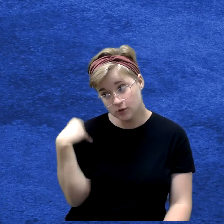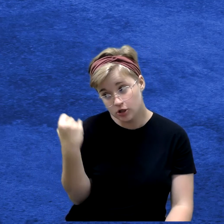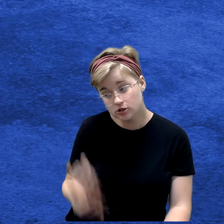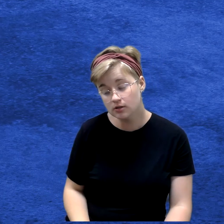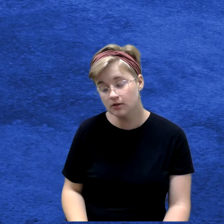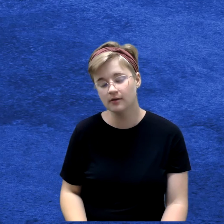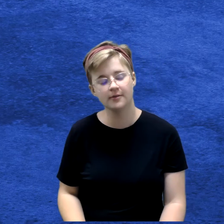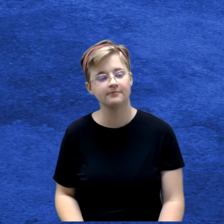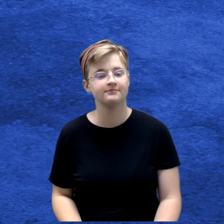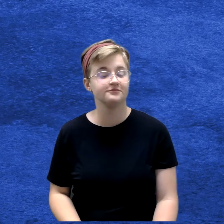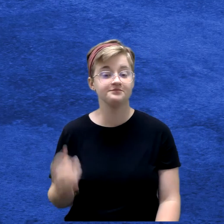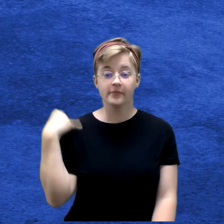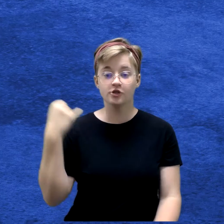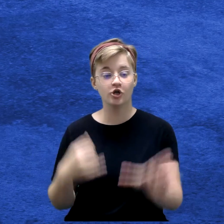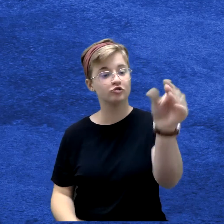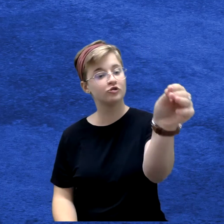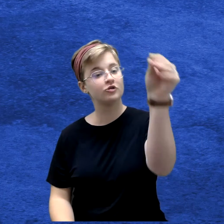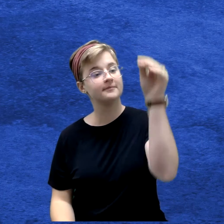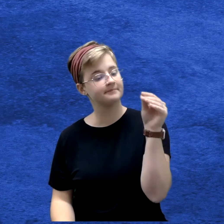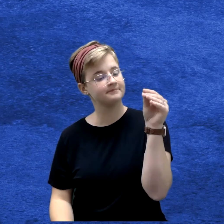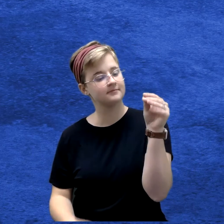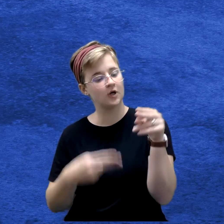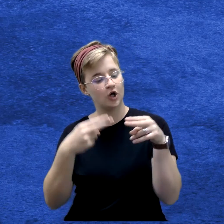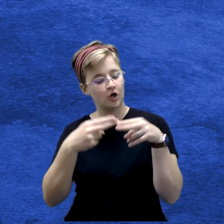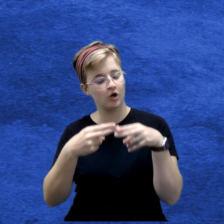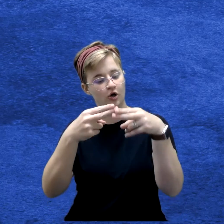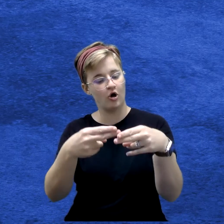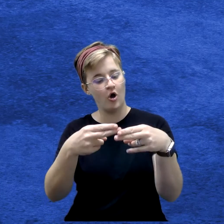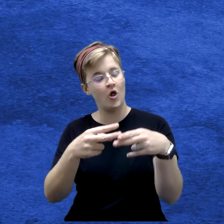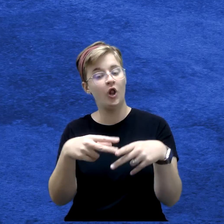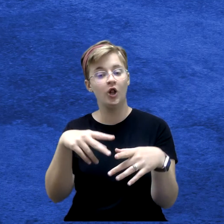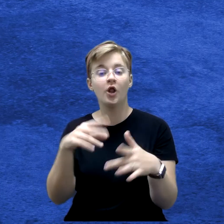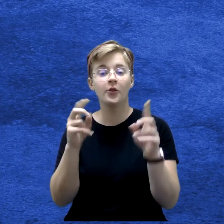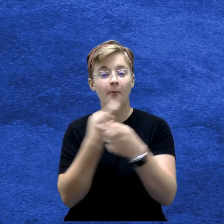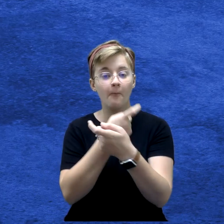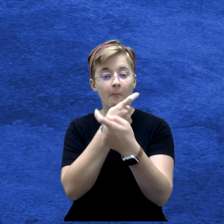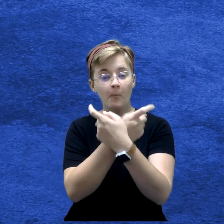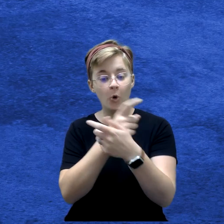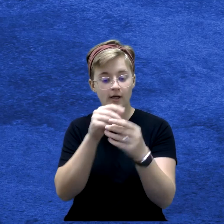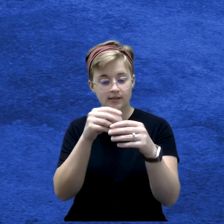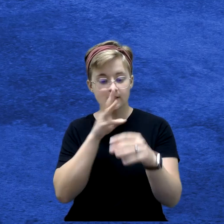Josh picked out The Poisoned Pond and read the back cover. “Hey, cool!